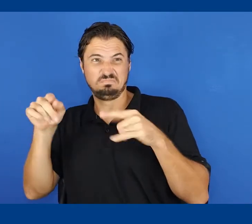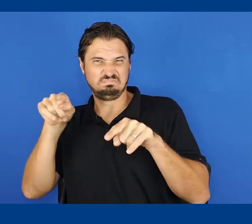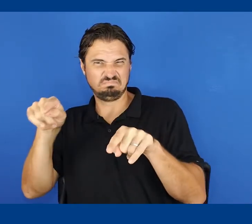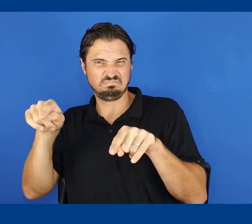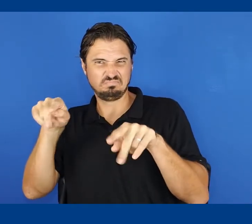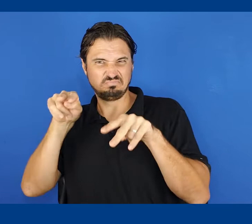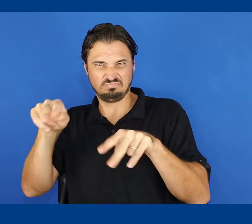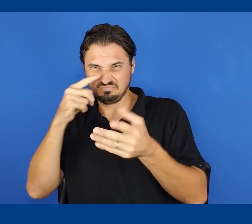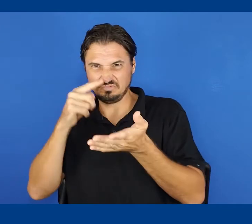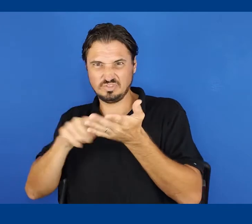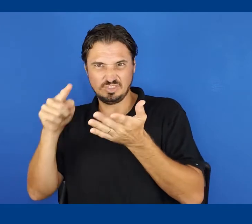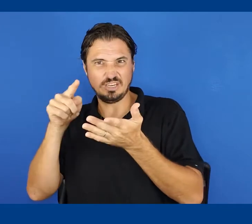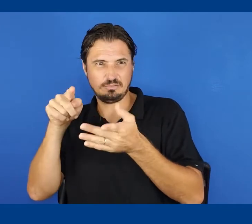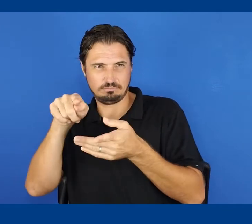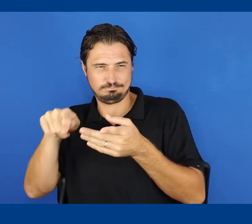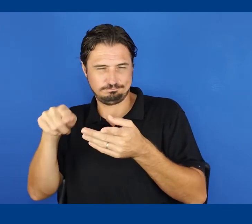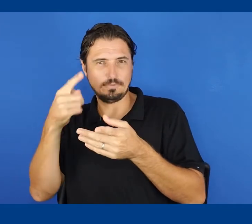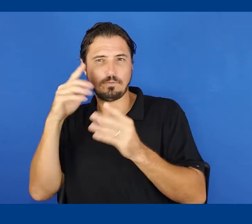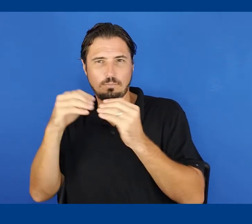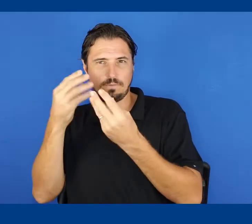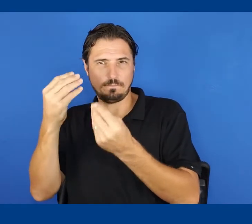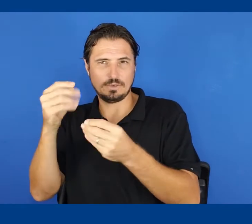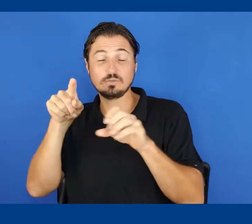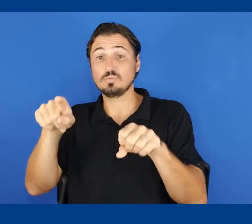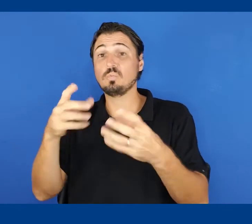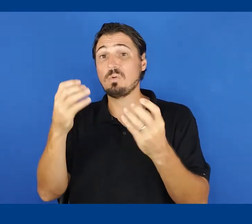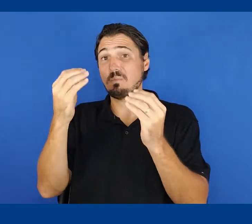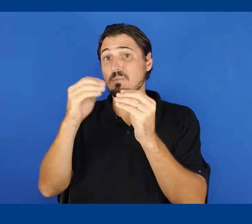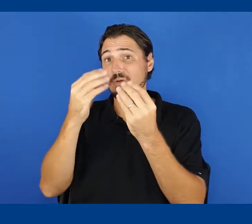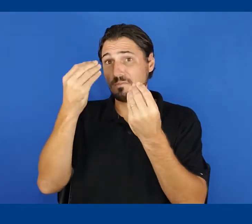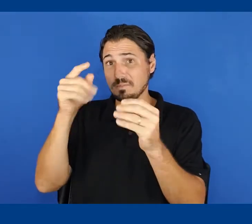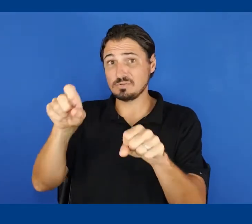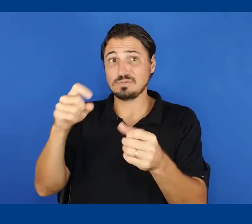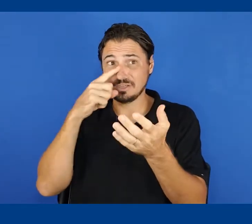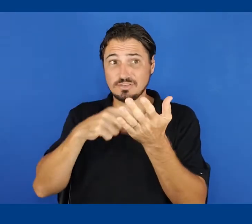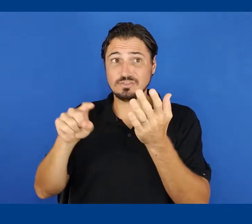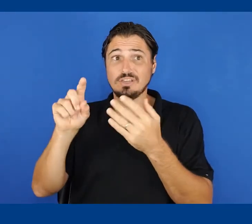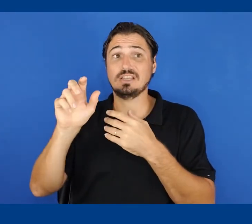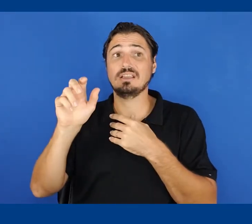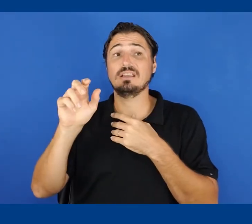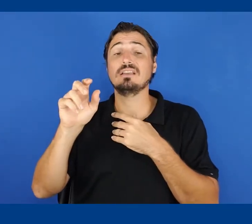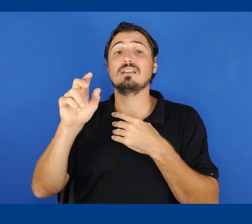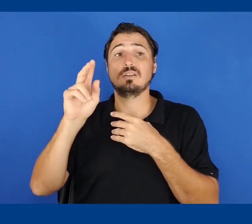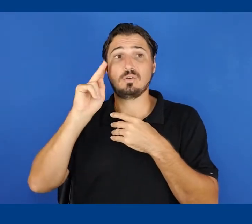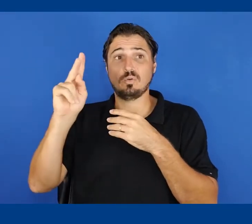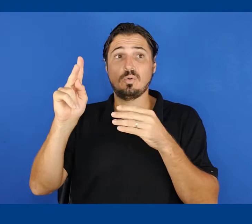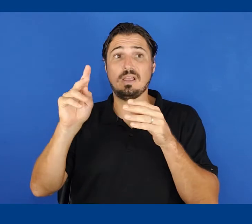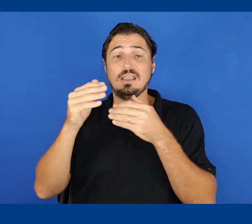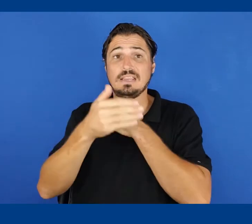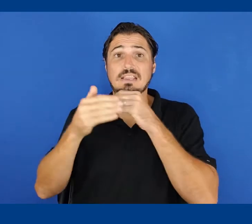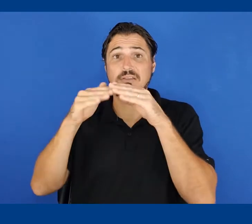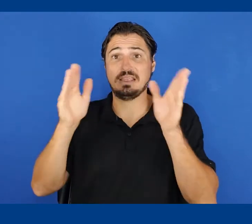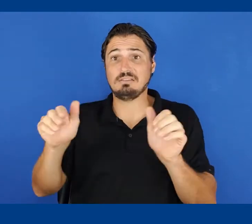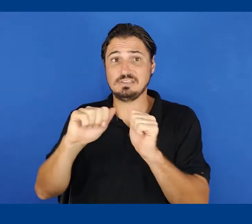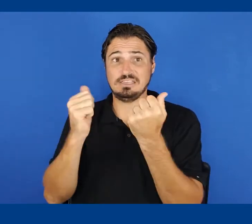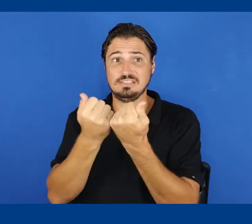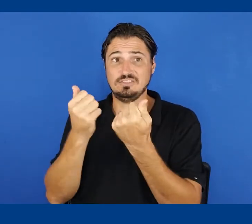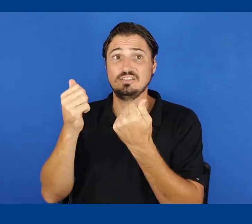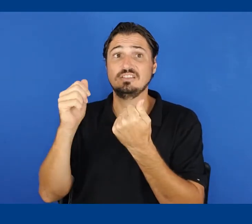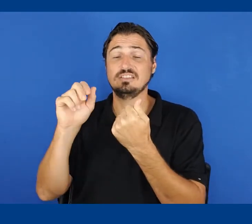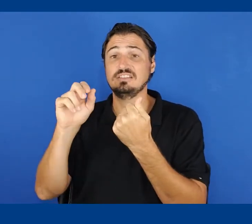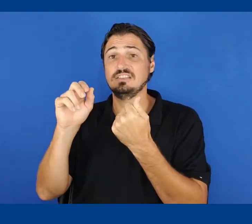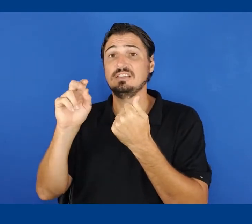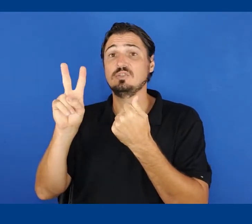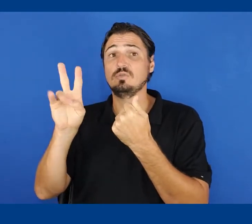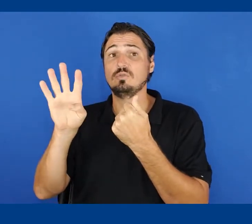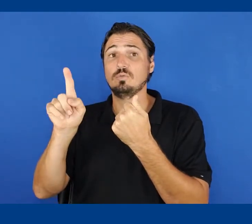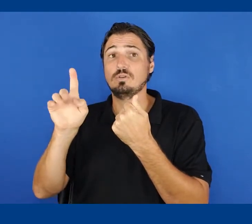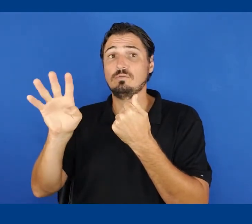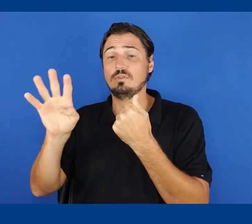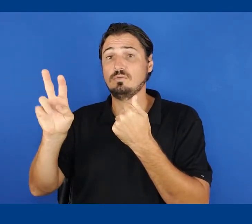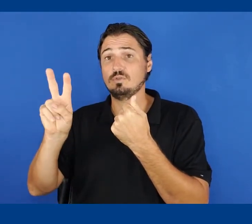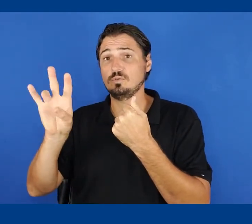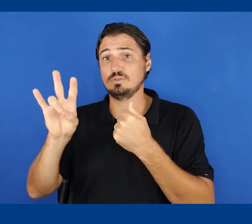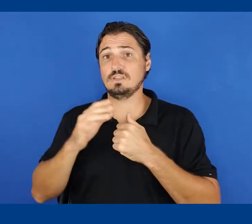For more information please call the Kaua‘i County Housing Agency homeless coordinator at 241-4427